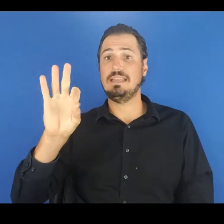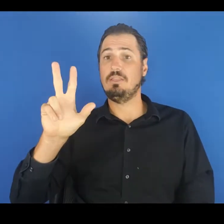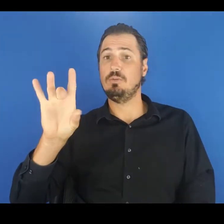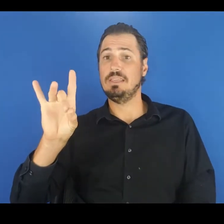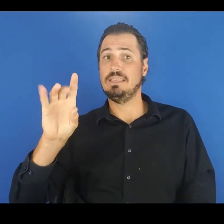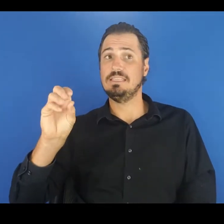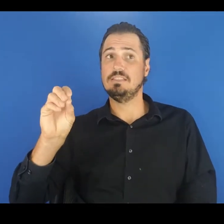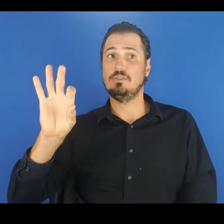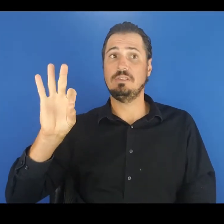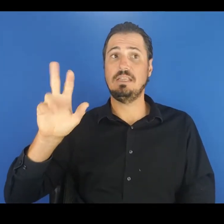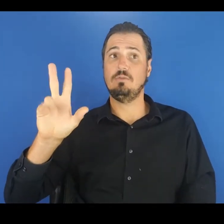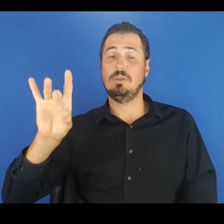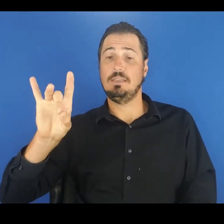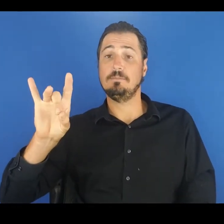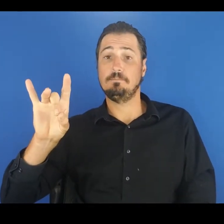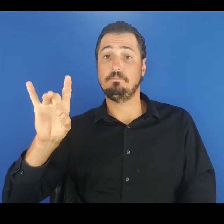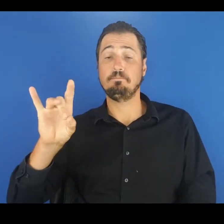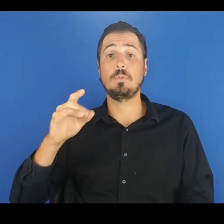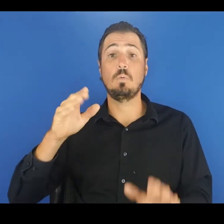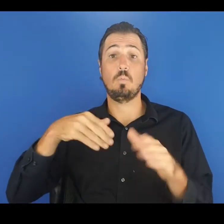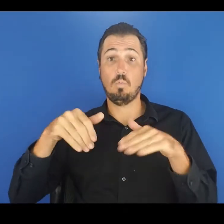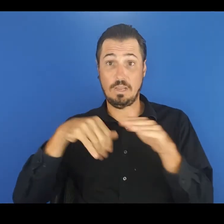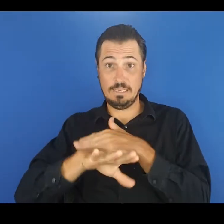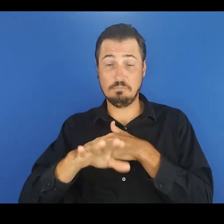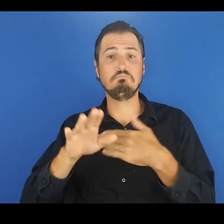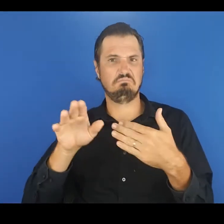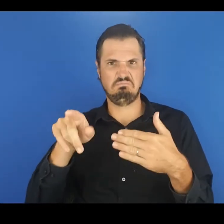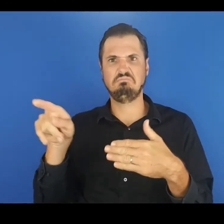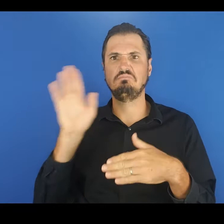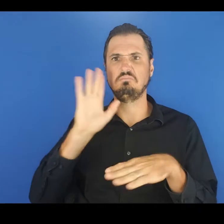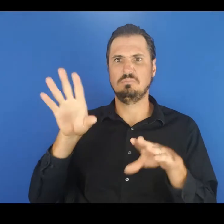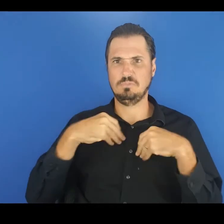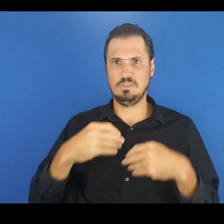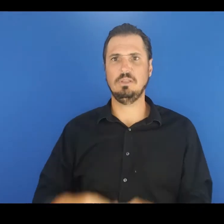938-0938. Walk-ins will also be accepted.